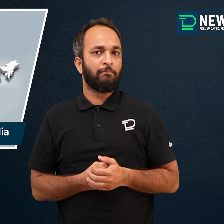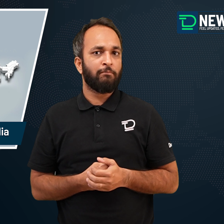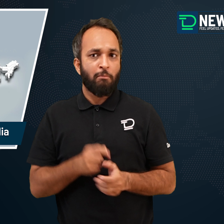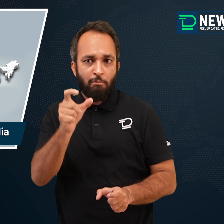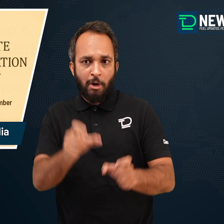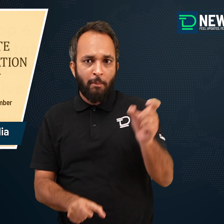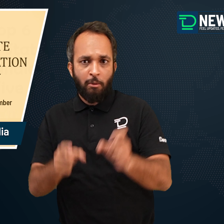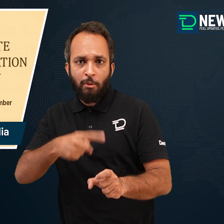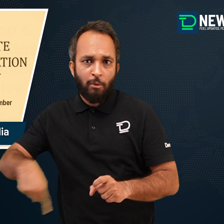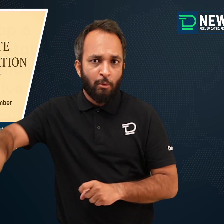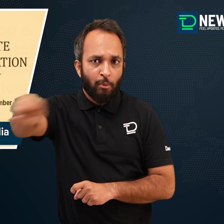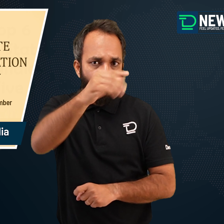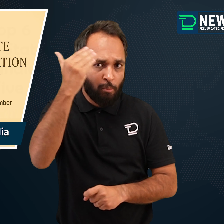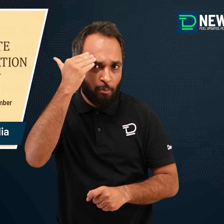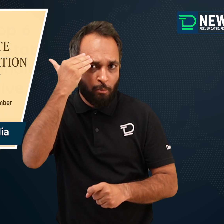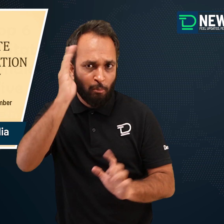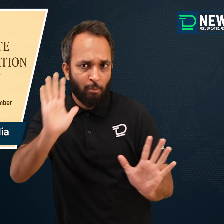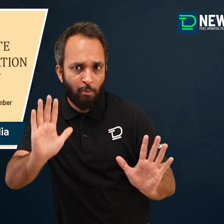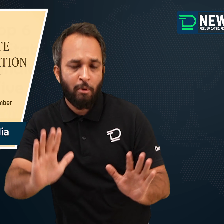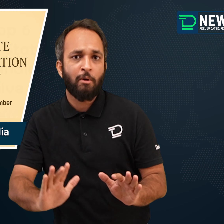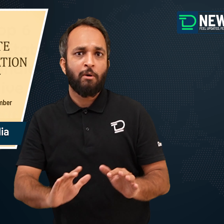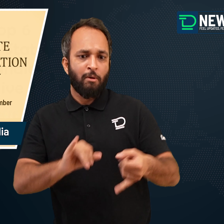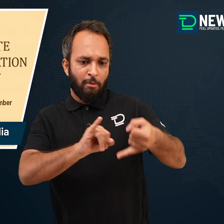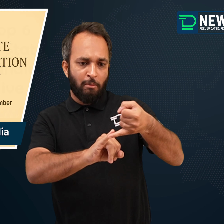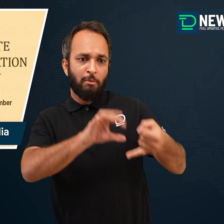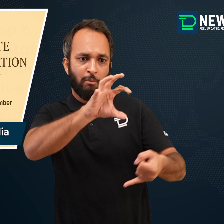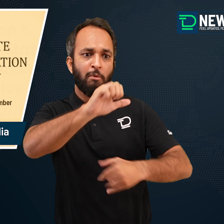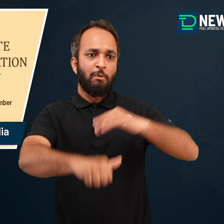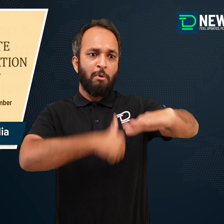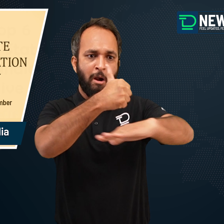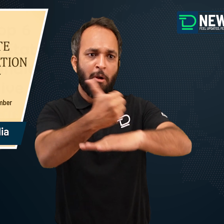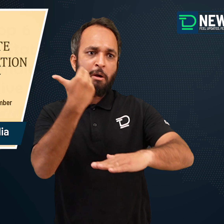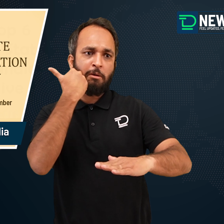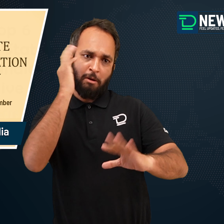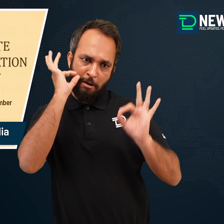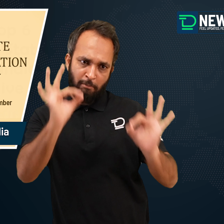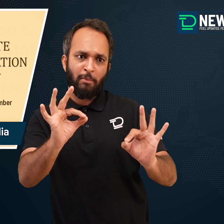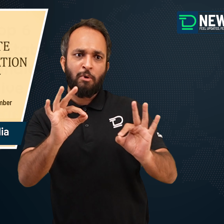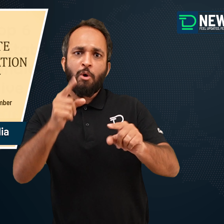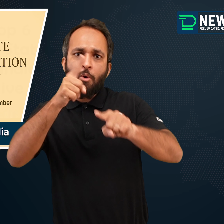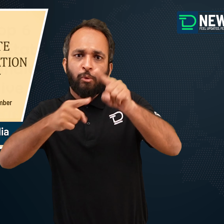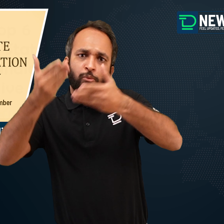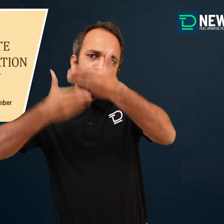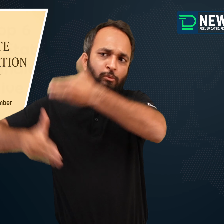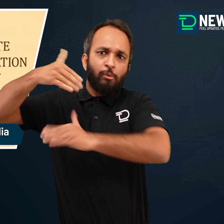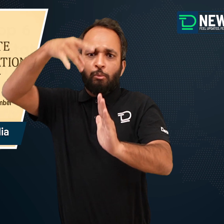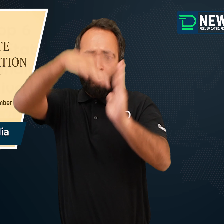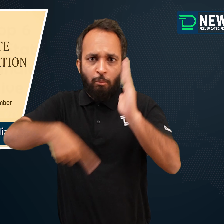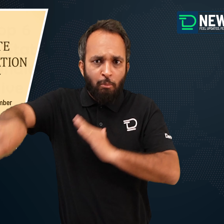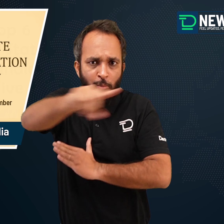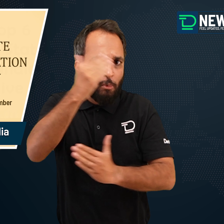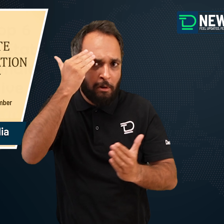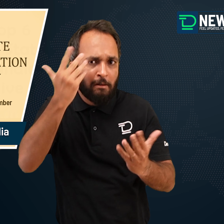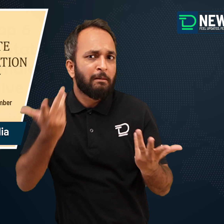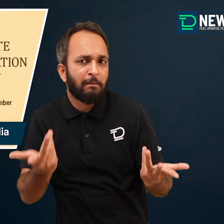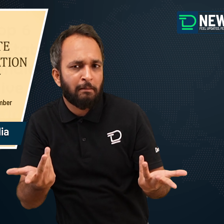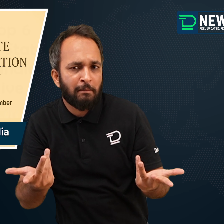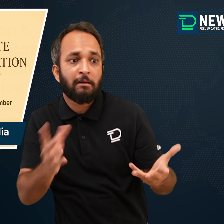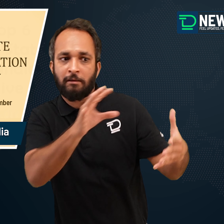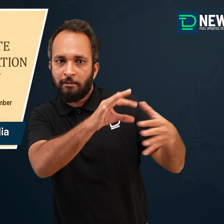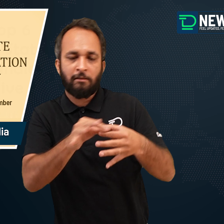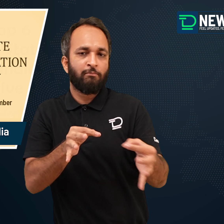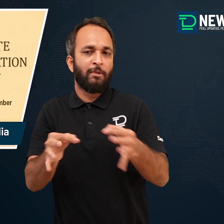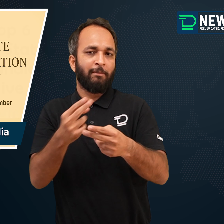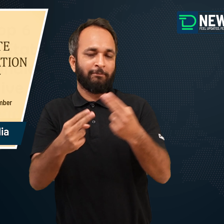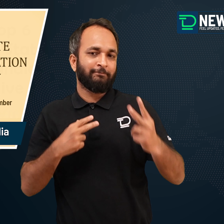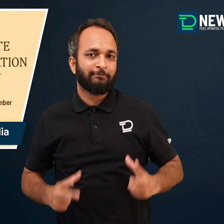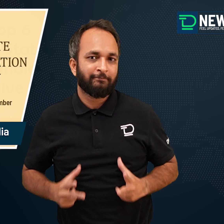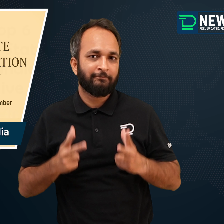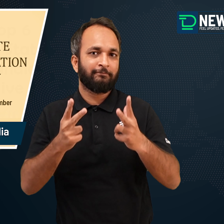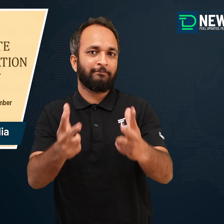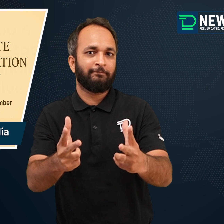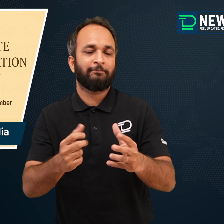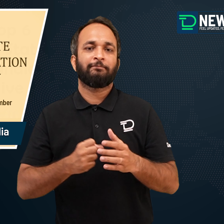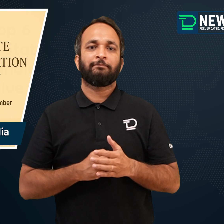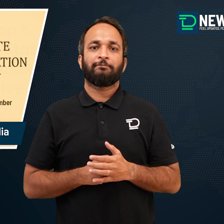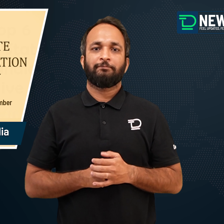Do you know the history behind this? Let me explain.